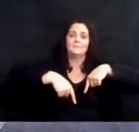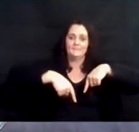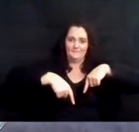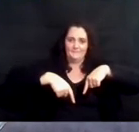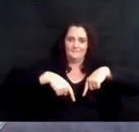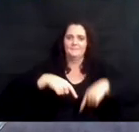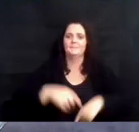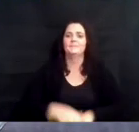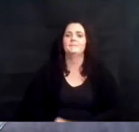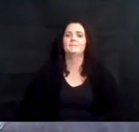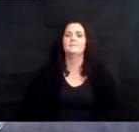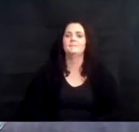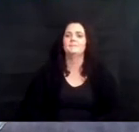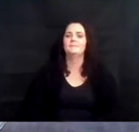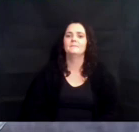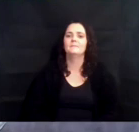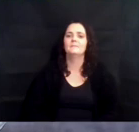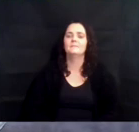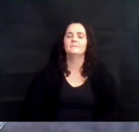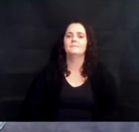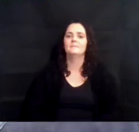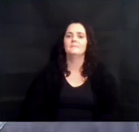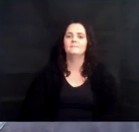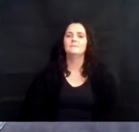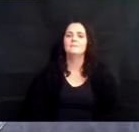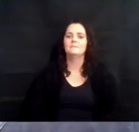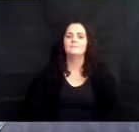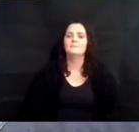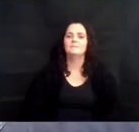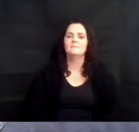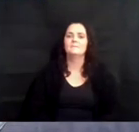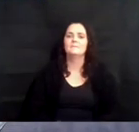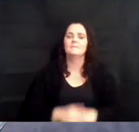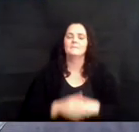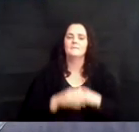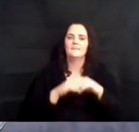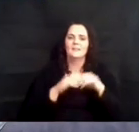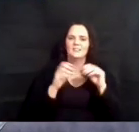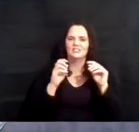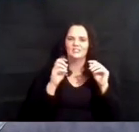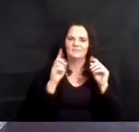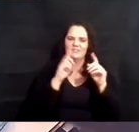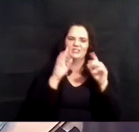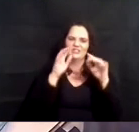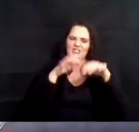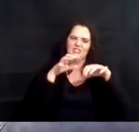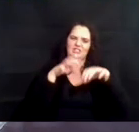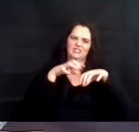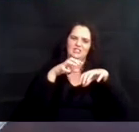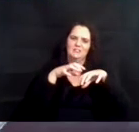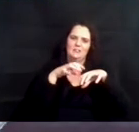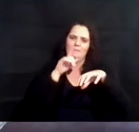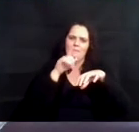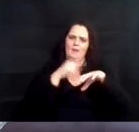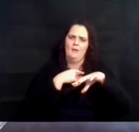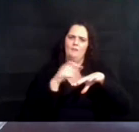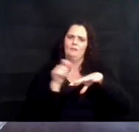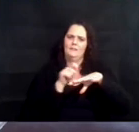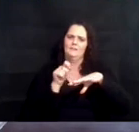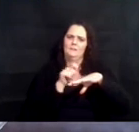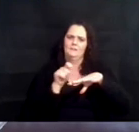Okay, masking them together like that, but then I'm also going to be erasing more